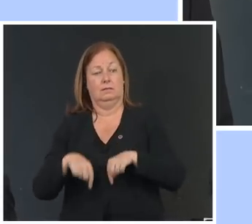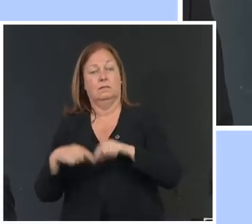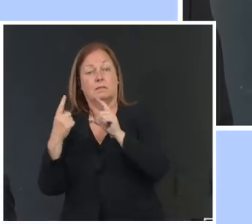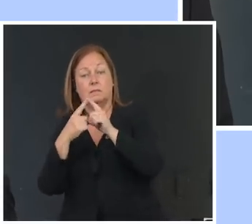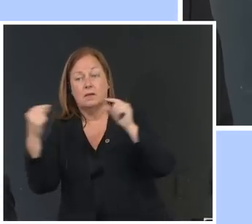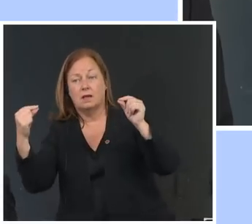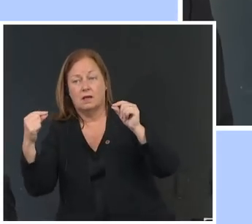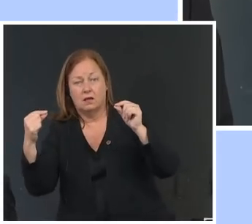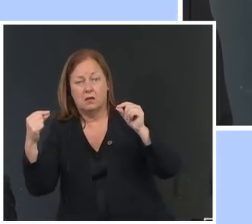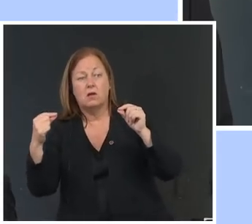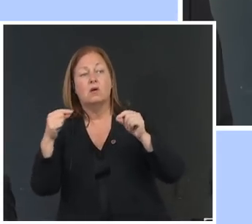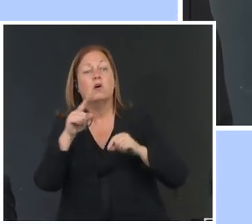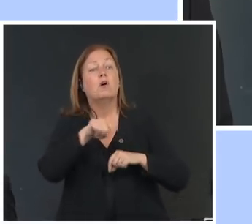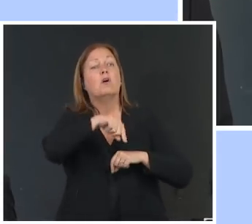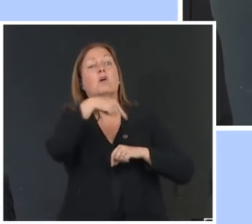So in our educational system, we gain